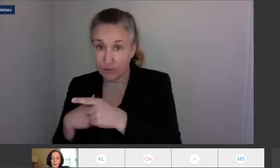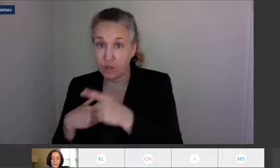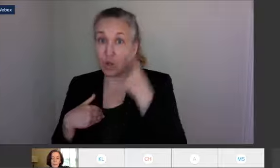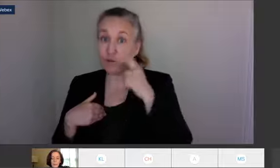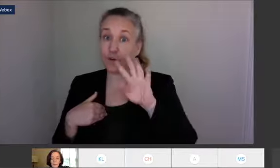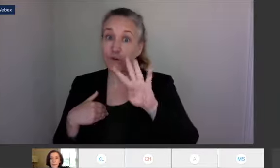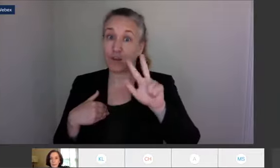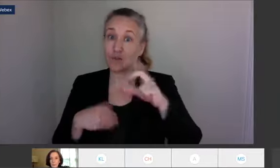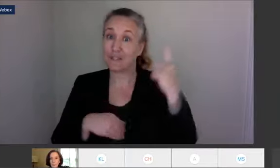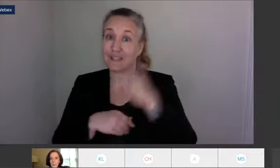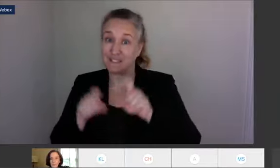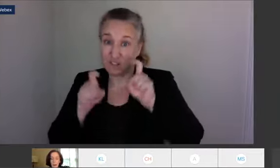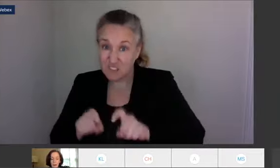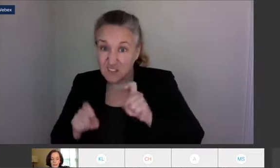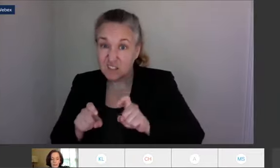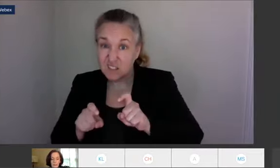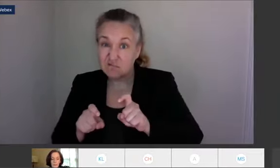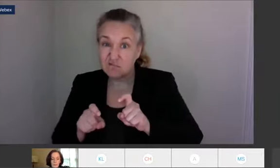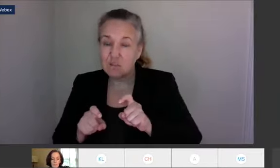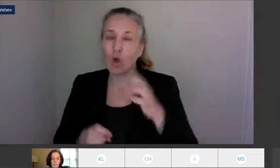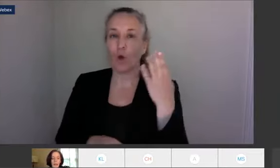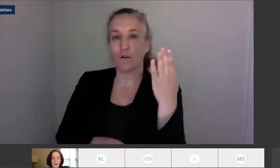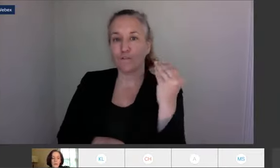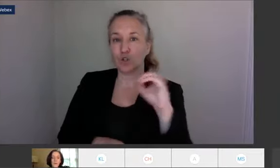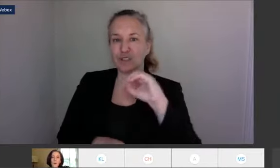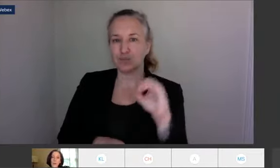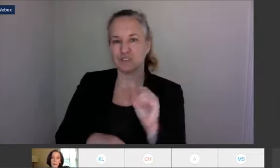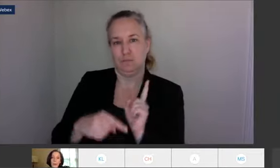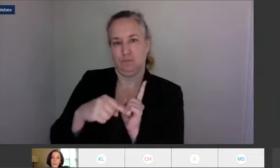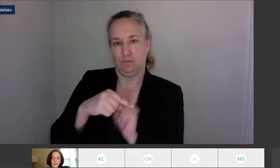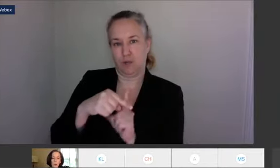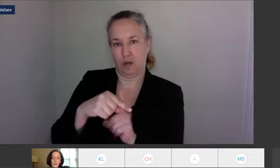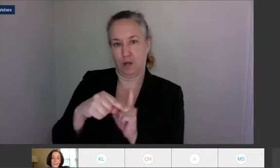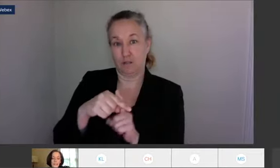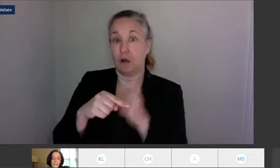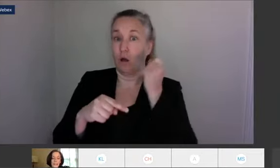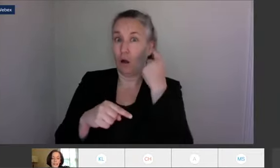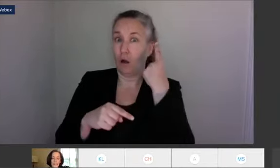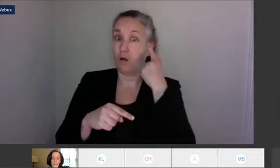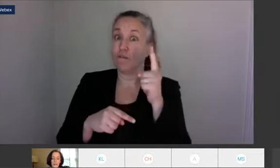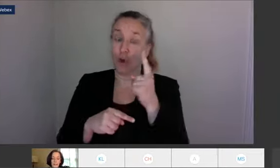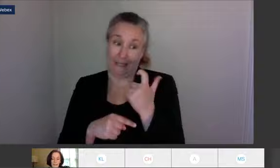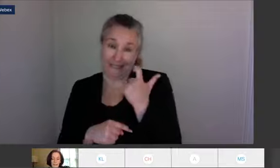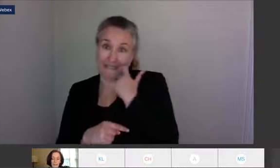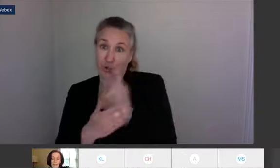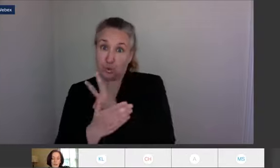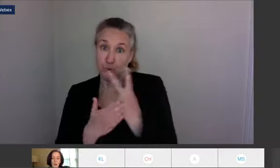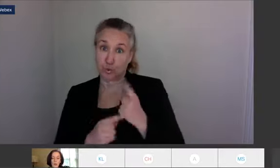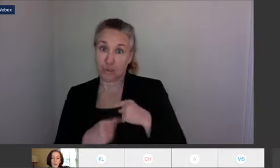running fourteen percent positive but for the past 14 days of testing we are